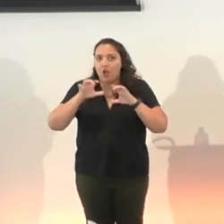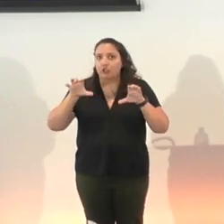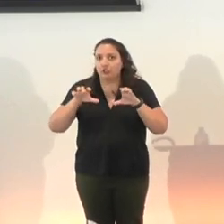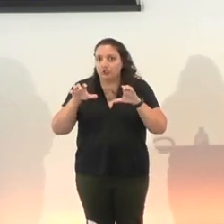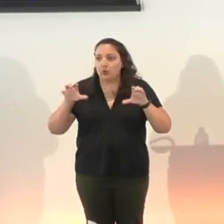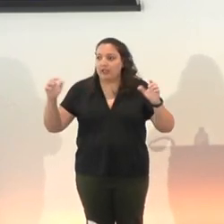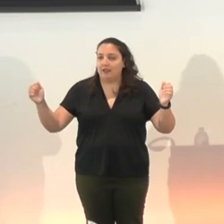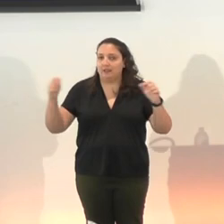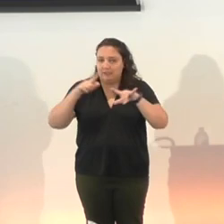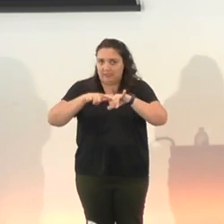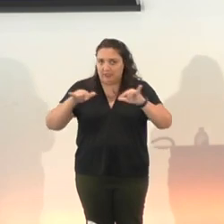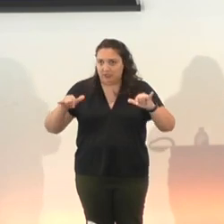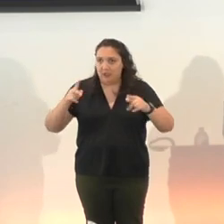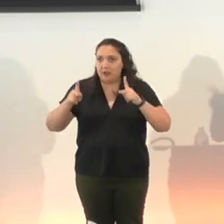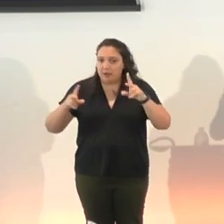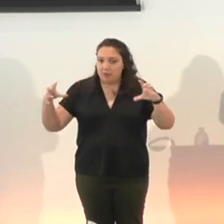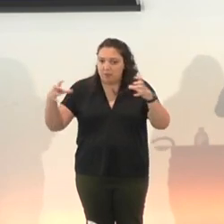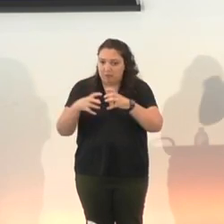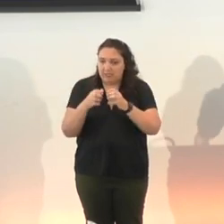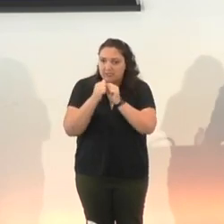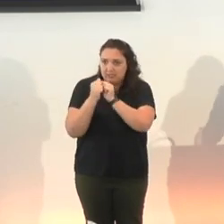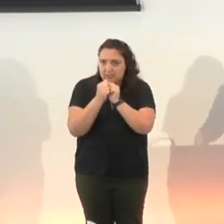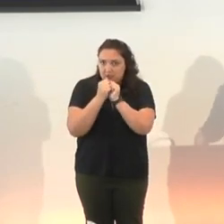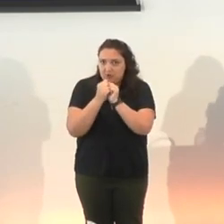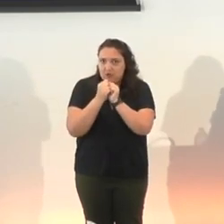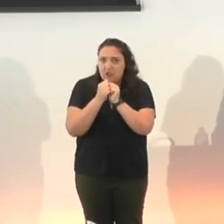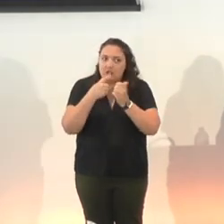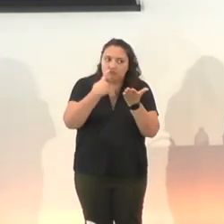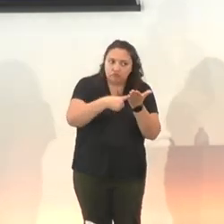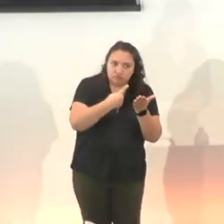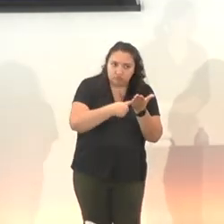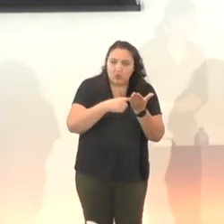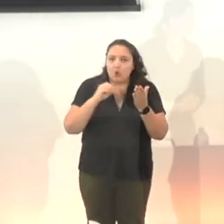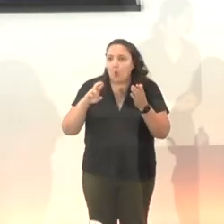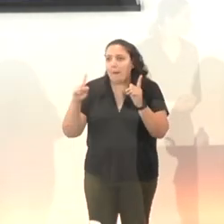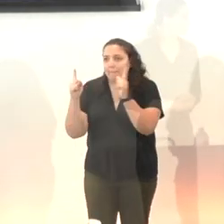a researcher and have a discussion or meet in a group and have a discussion. That is not the first